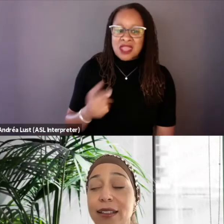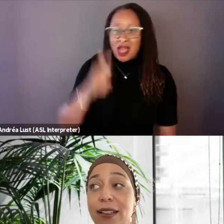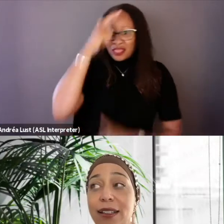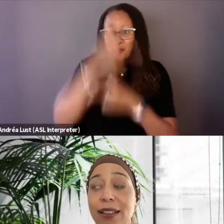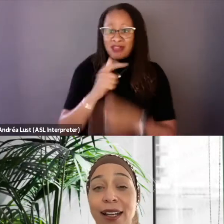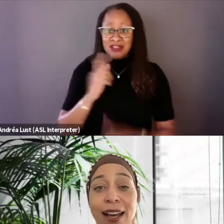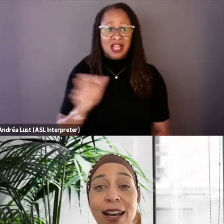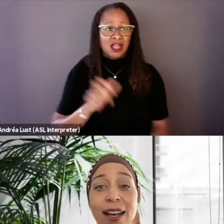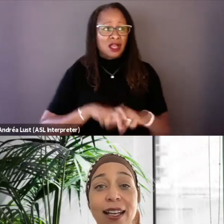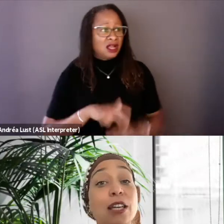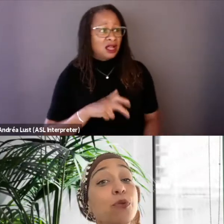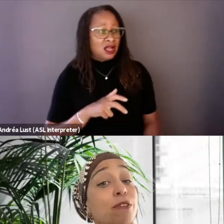Very honest.